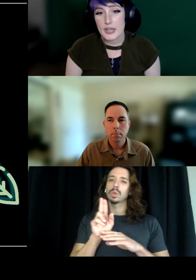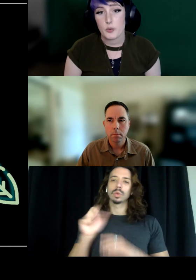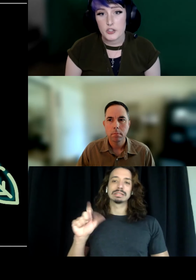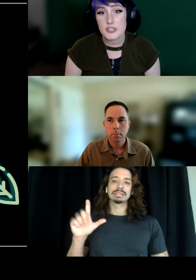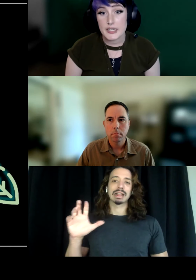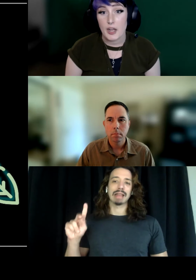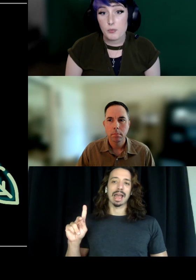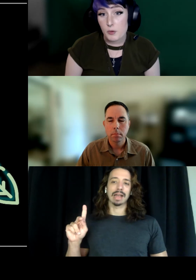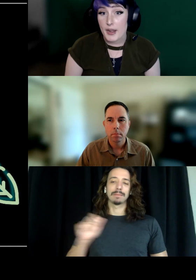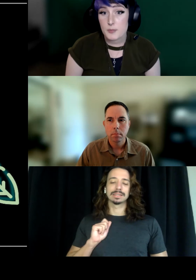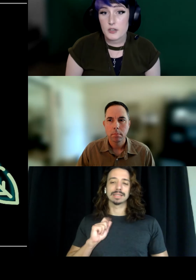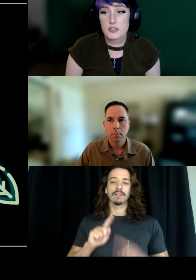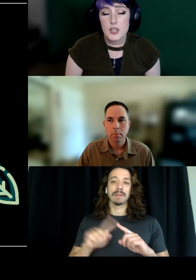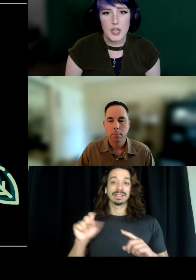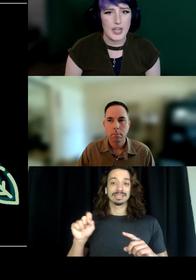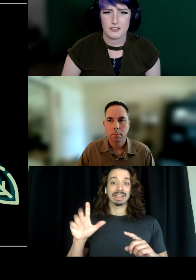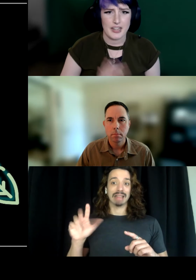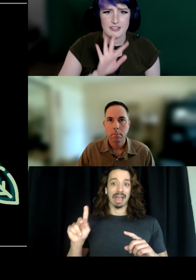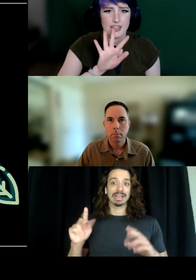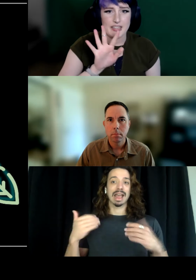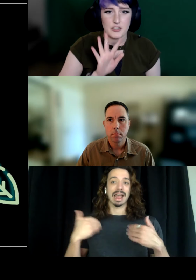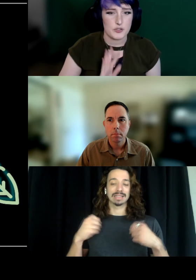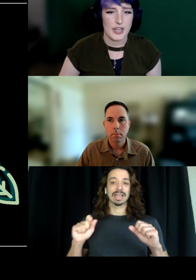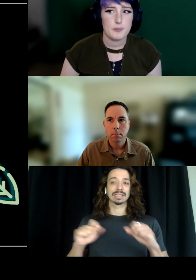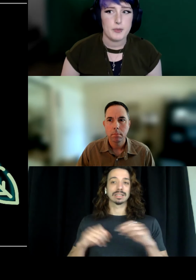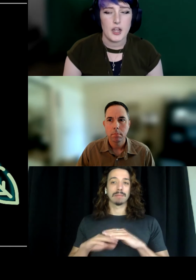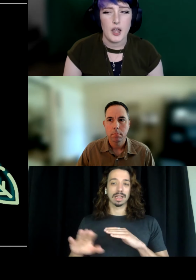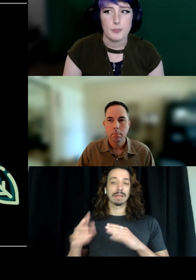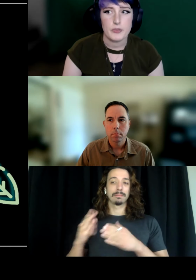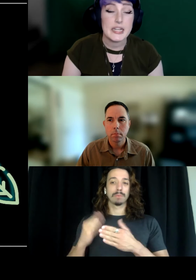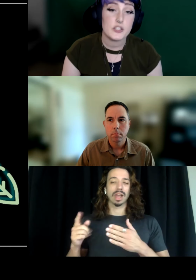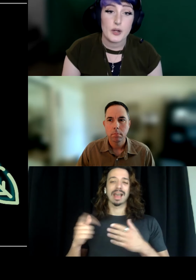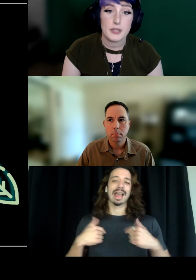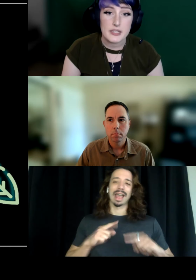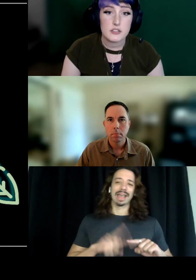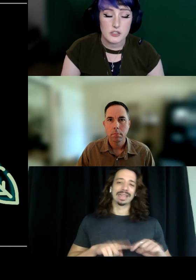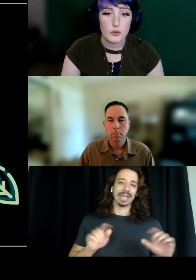go and ask questions to get help from experts. I can't do Slack, but it is a great place to